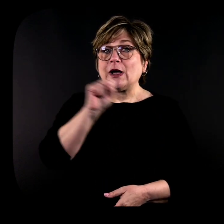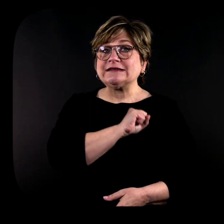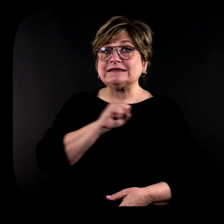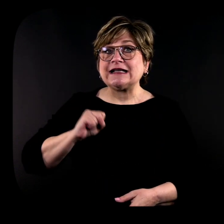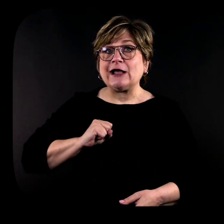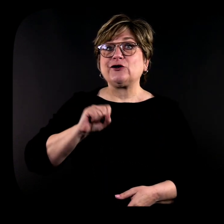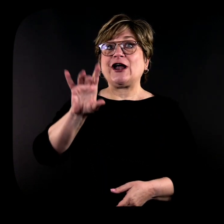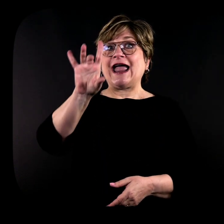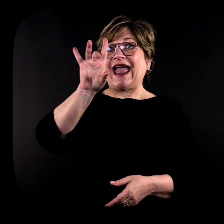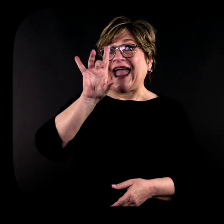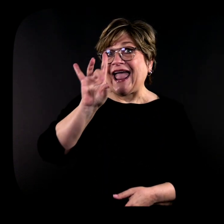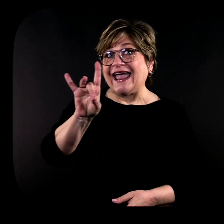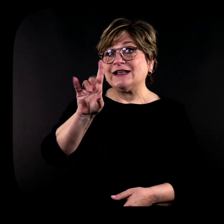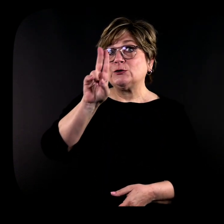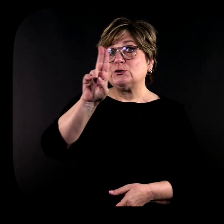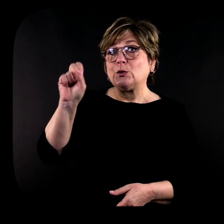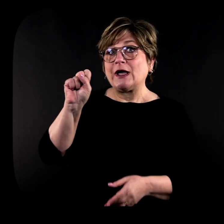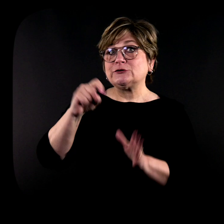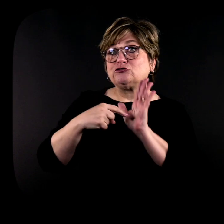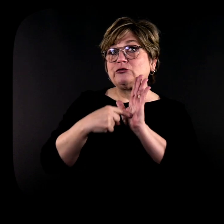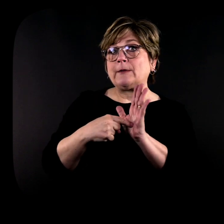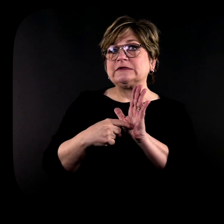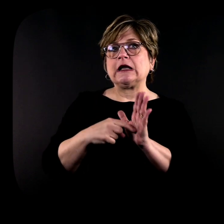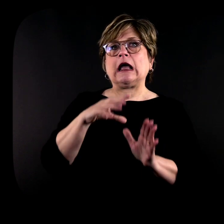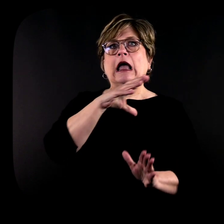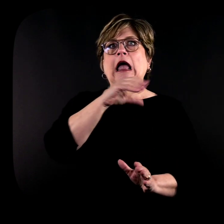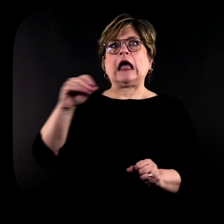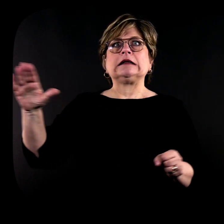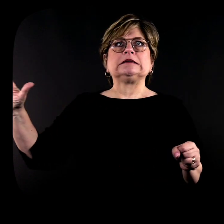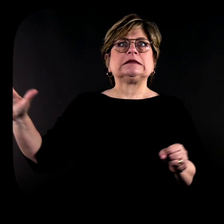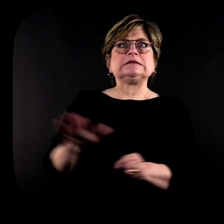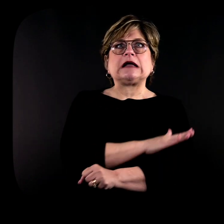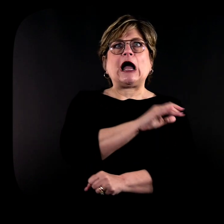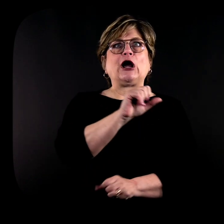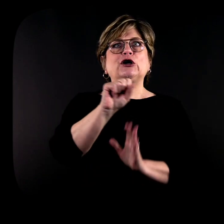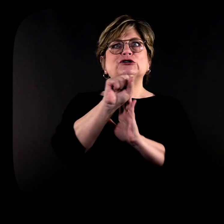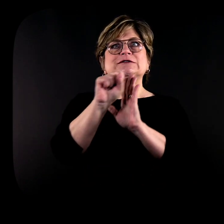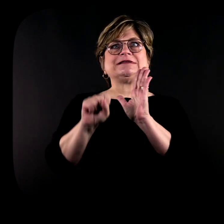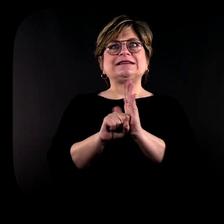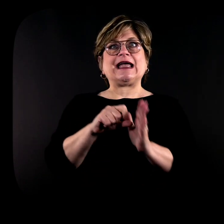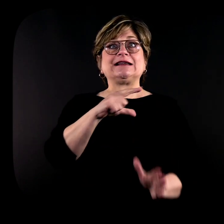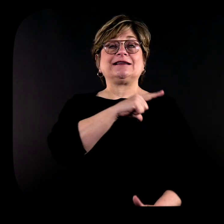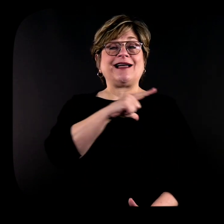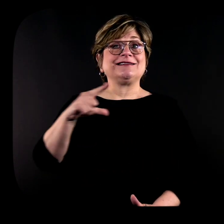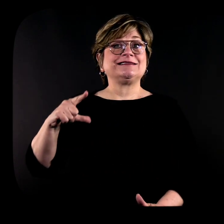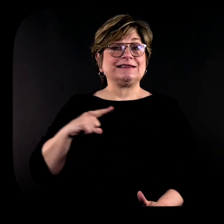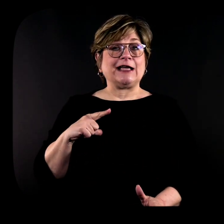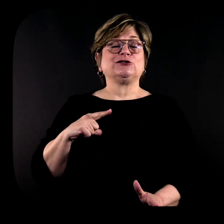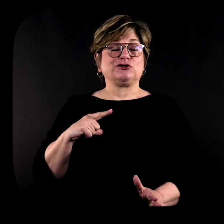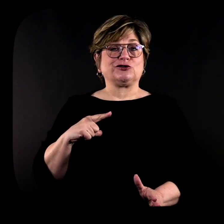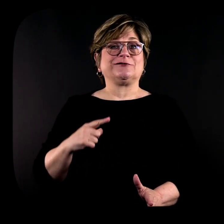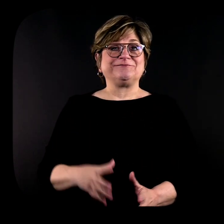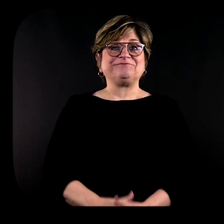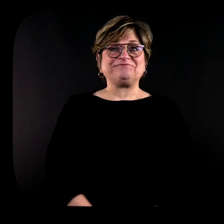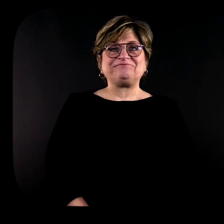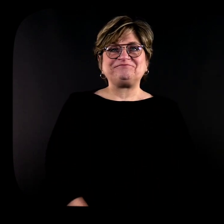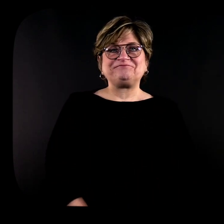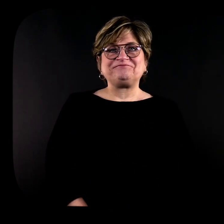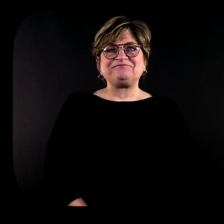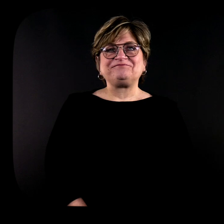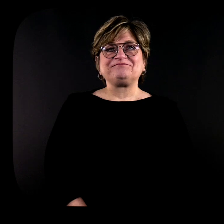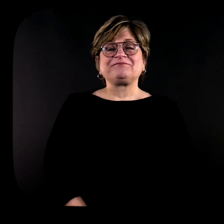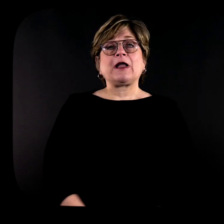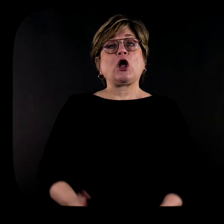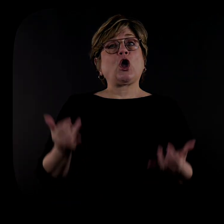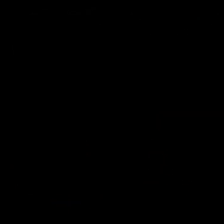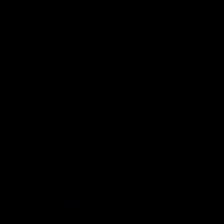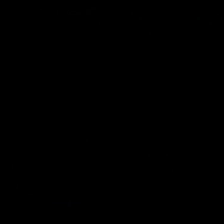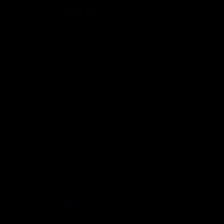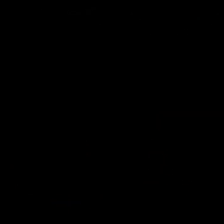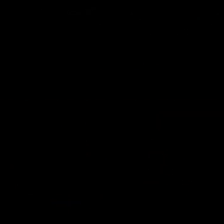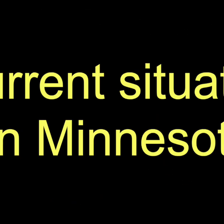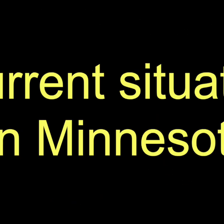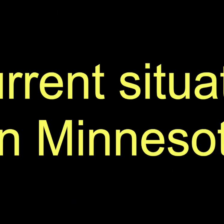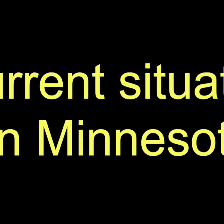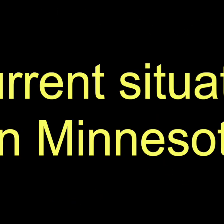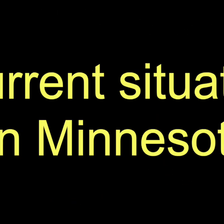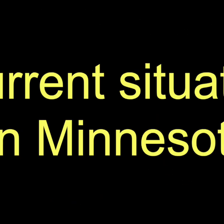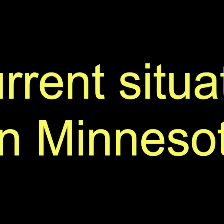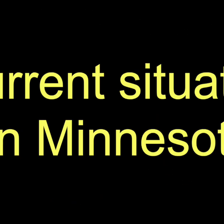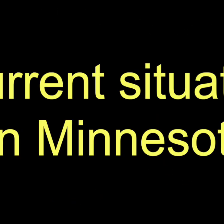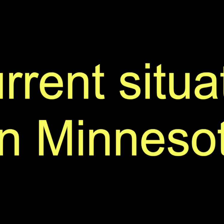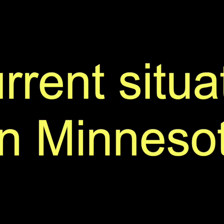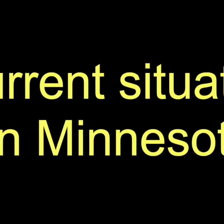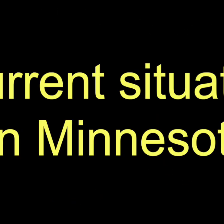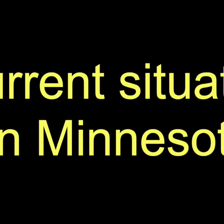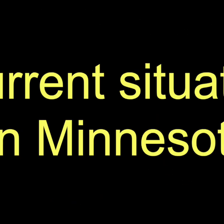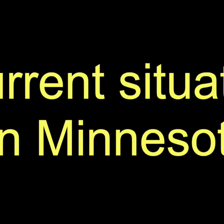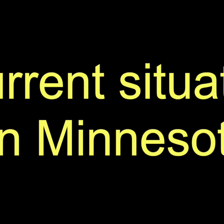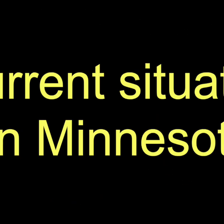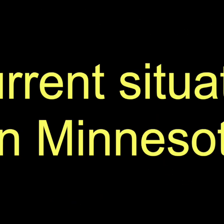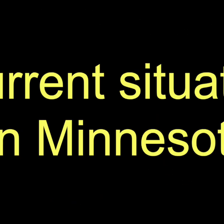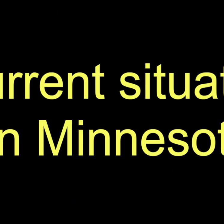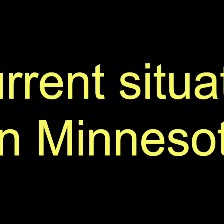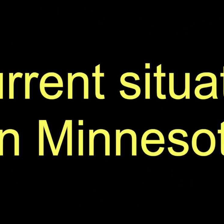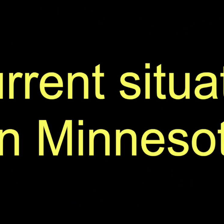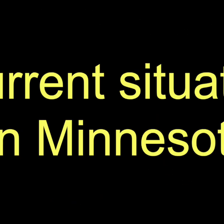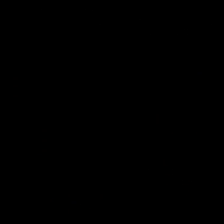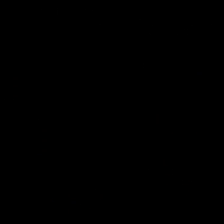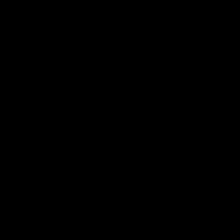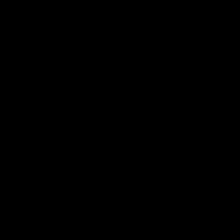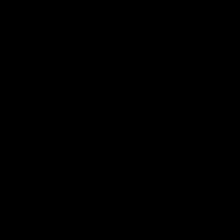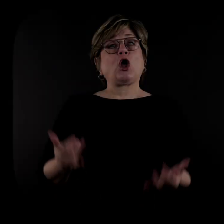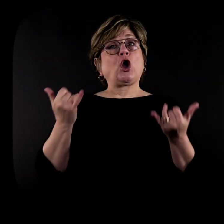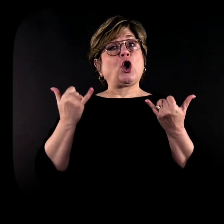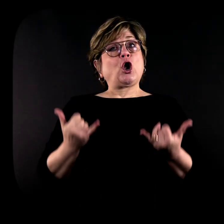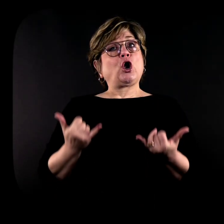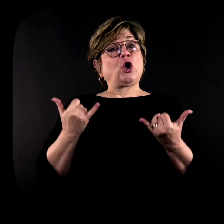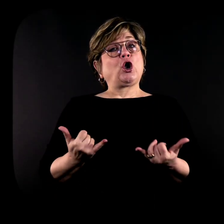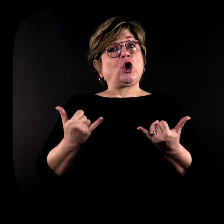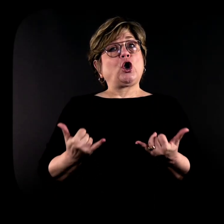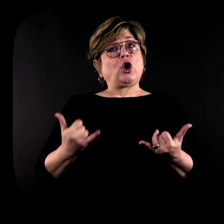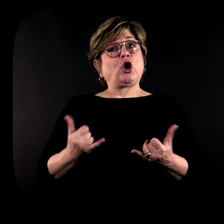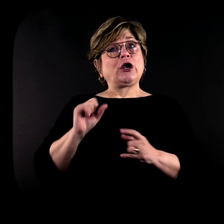one U.S. Senator, eight U.S. Representatives, and the entire State Legislature.